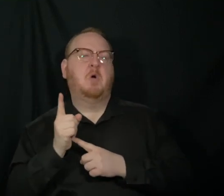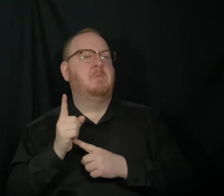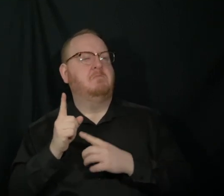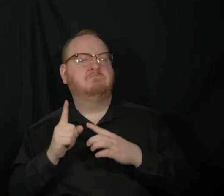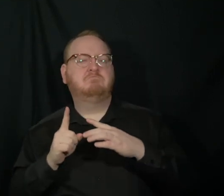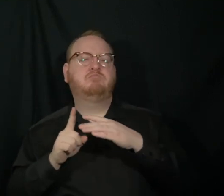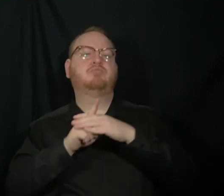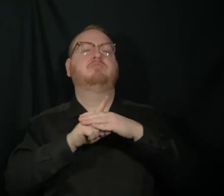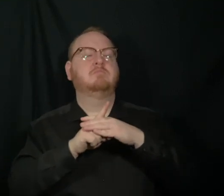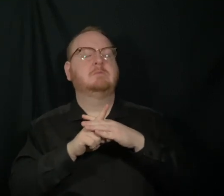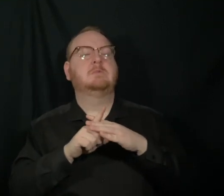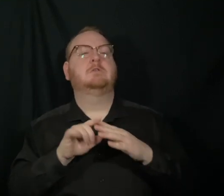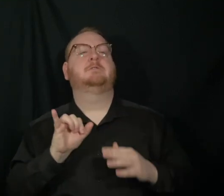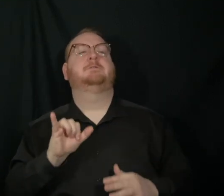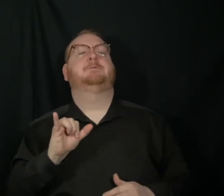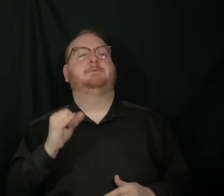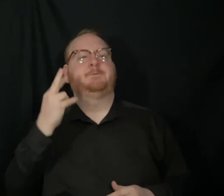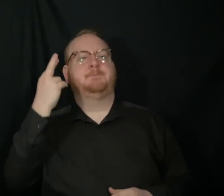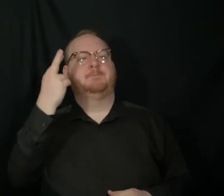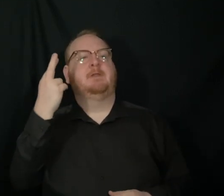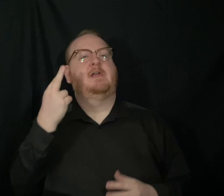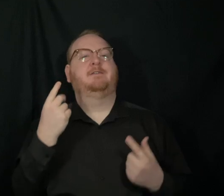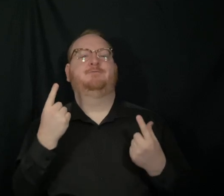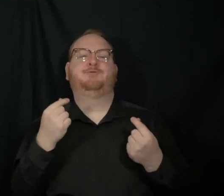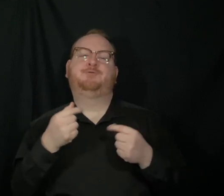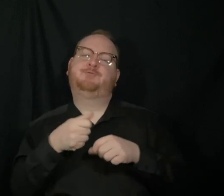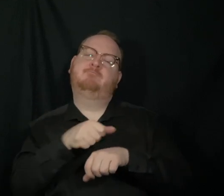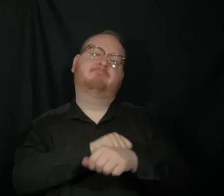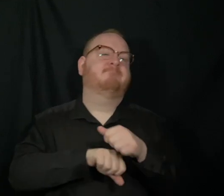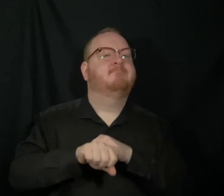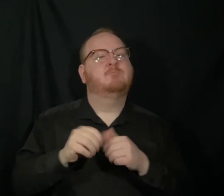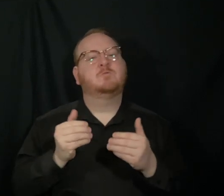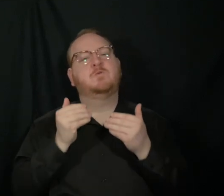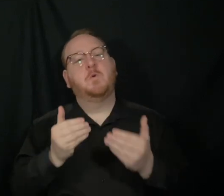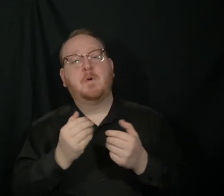becoming advocates for our children. Right. So, you know,